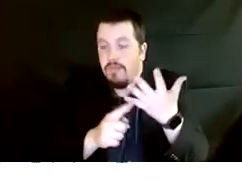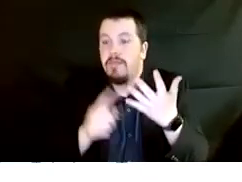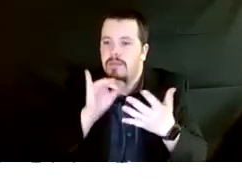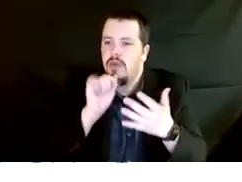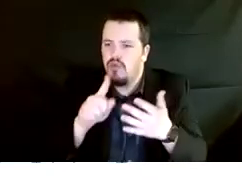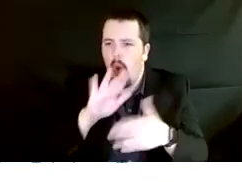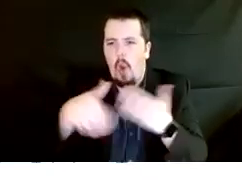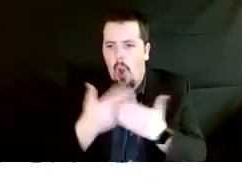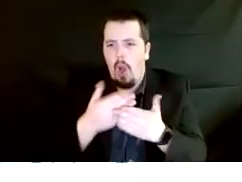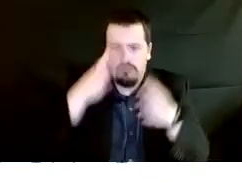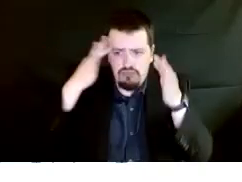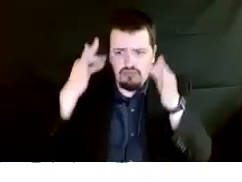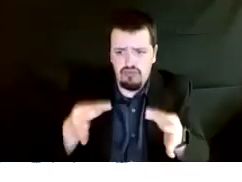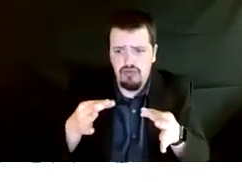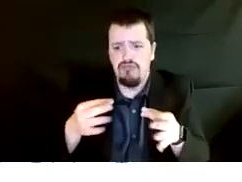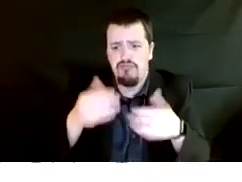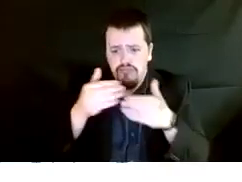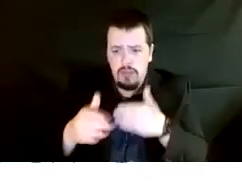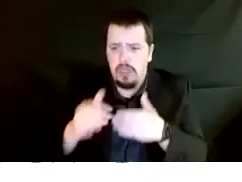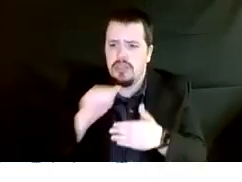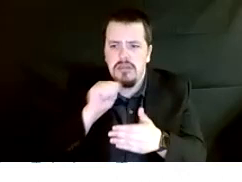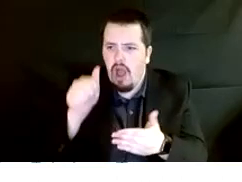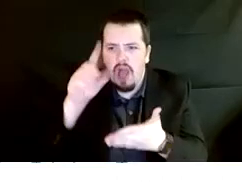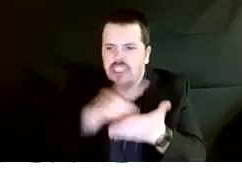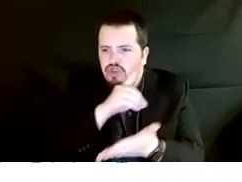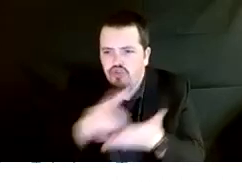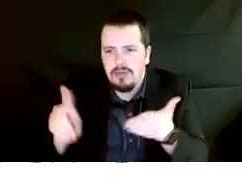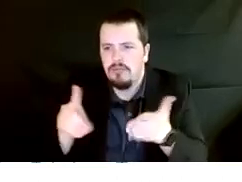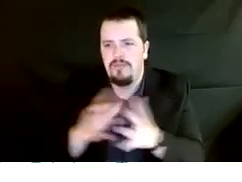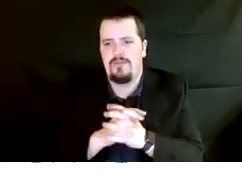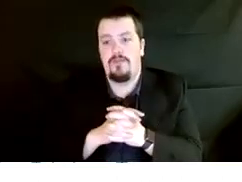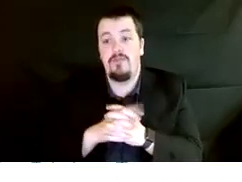decisions are being made on a non-discriminatory basis, so I think that's probably a good place for